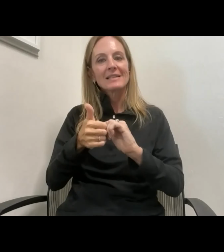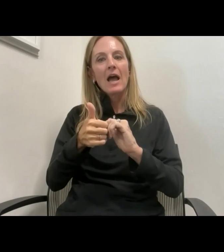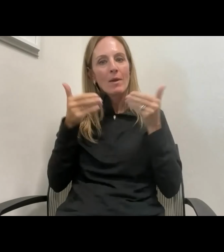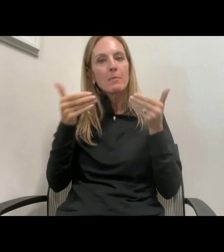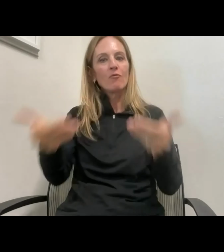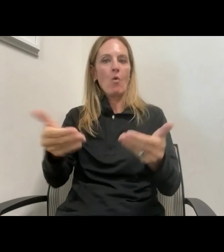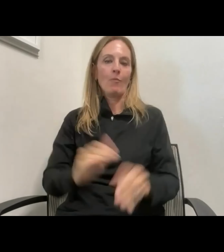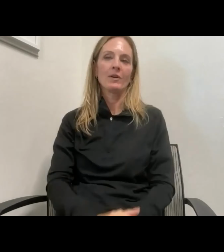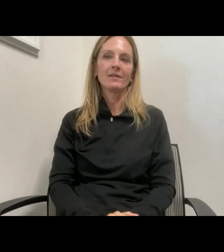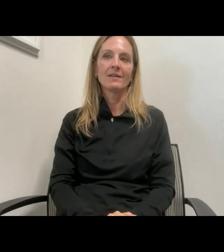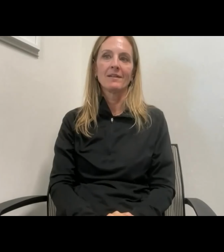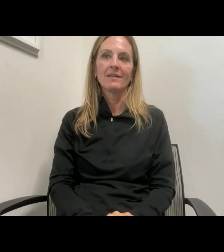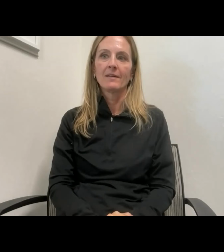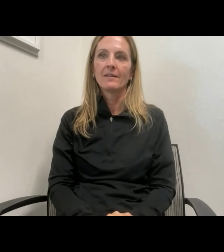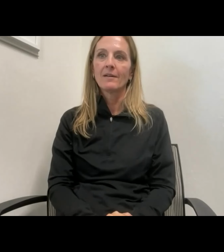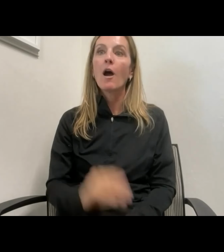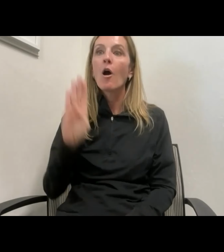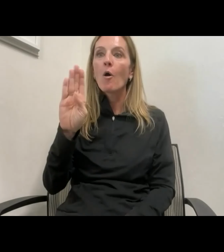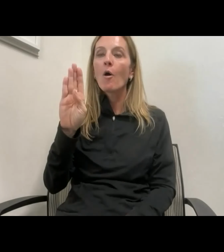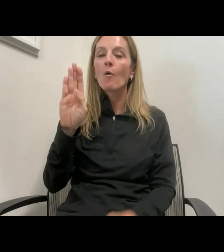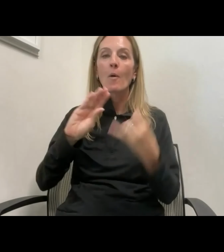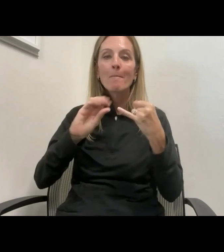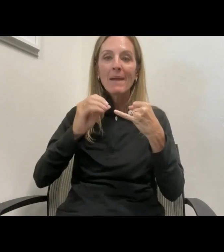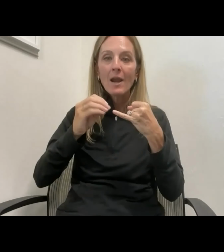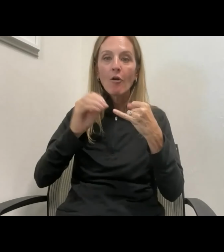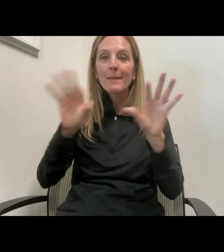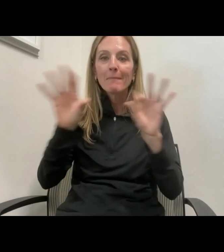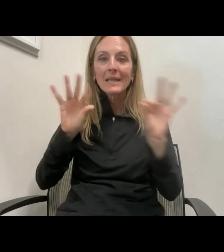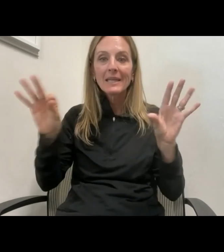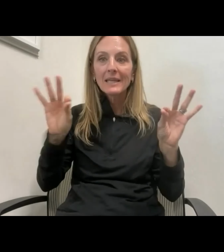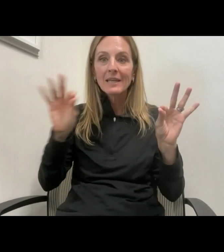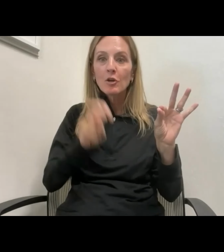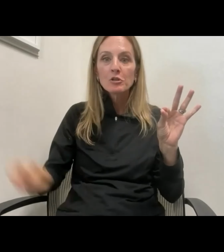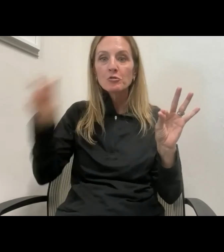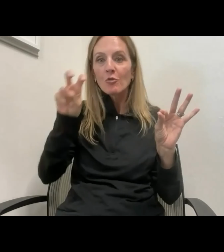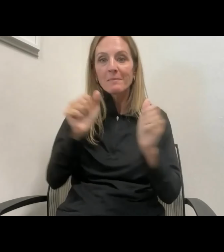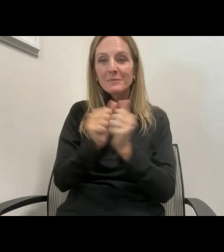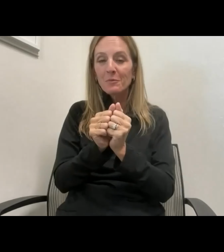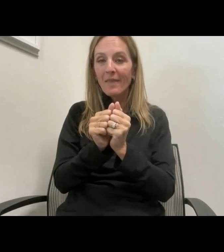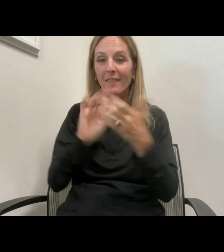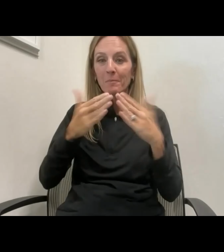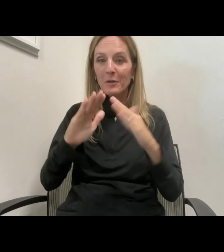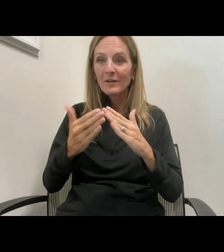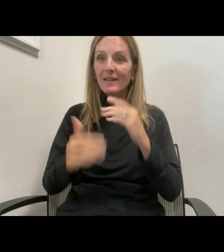Picking, berry picking trips with the community, lovely. That's awesome.